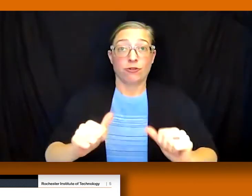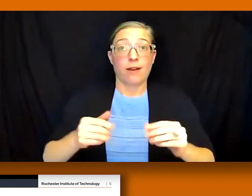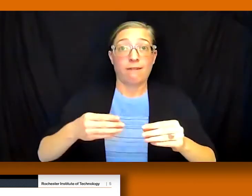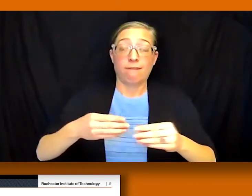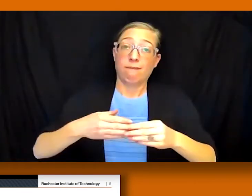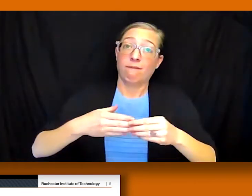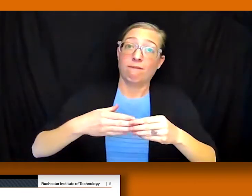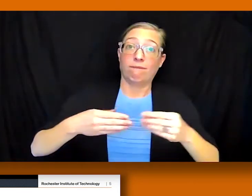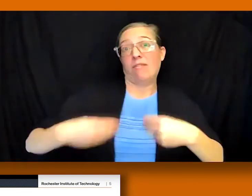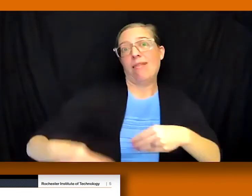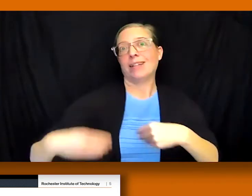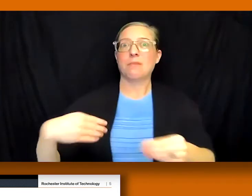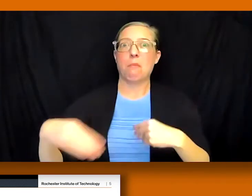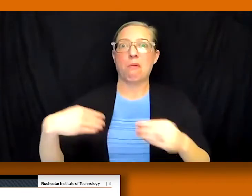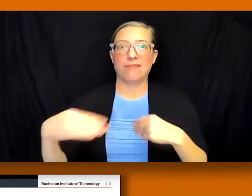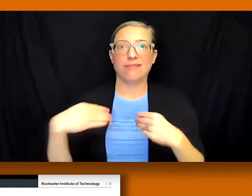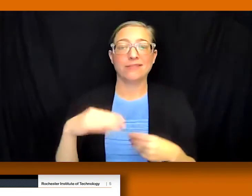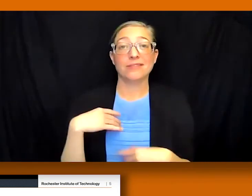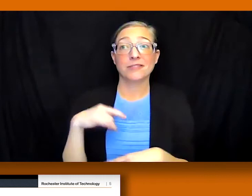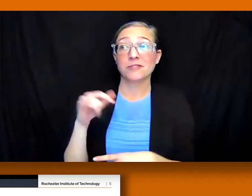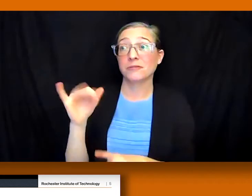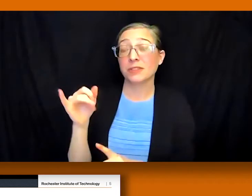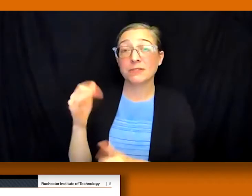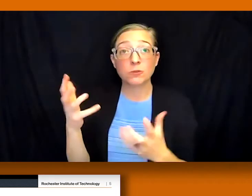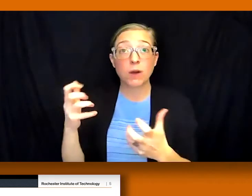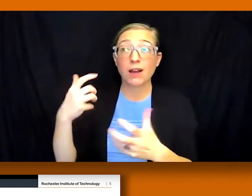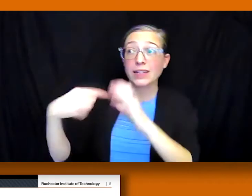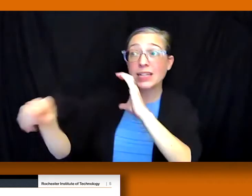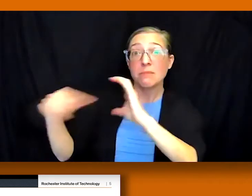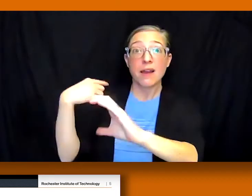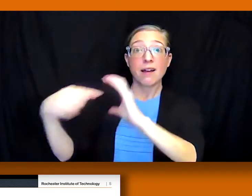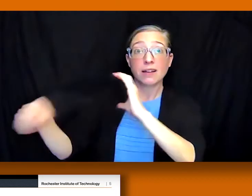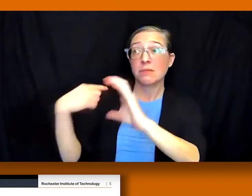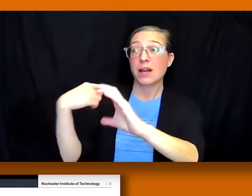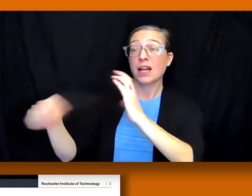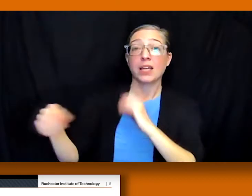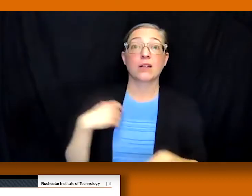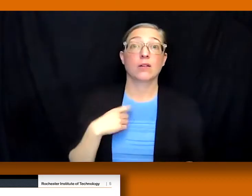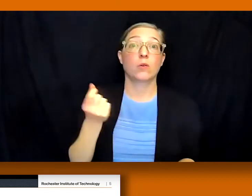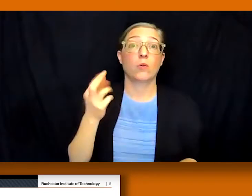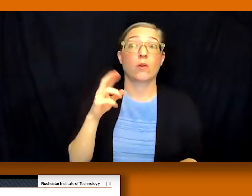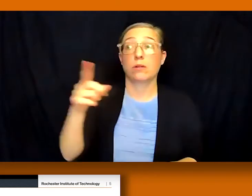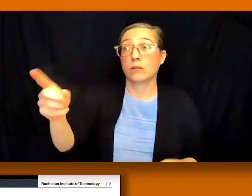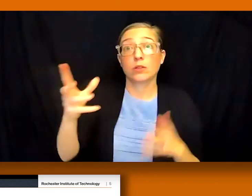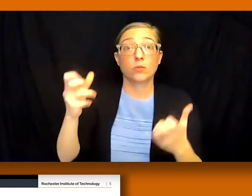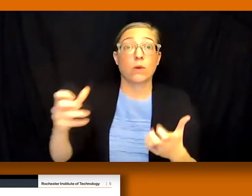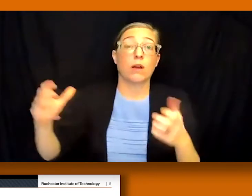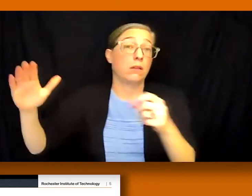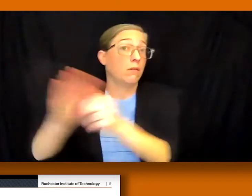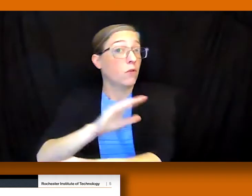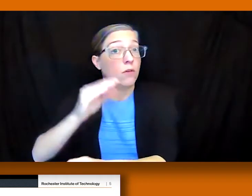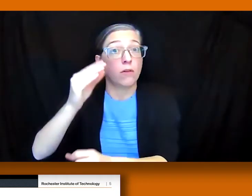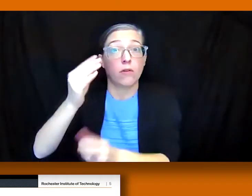or if you want to, um, just take the whole budget, I'm willing to work however you want to do it. Um...